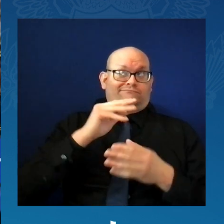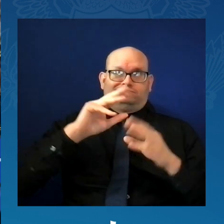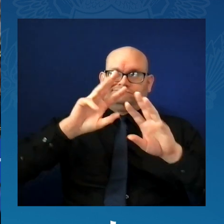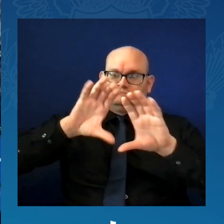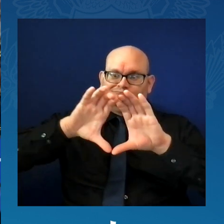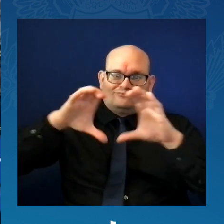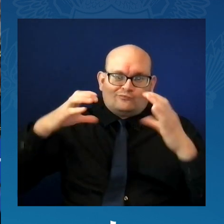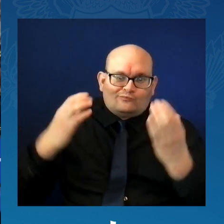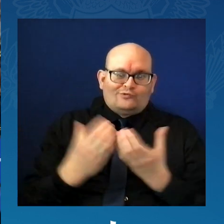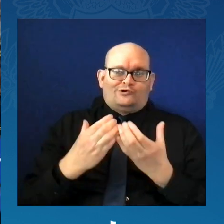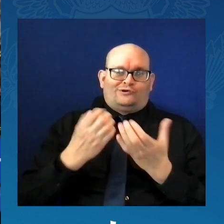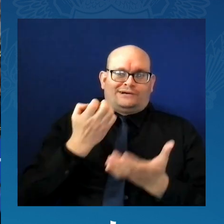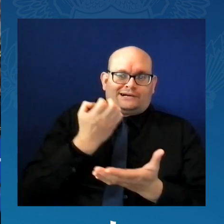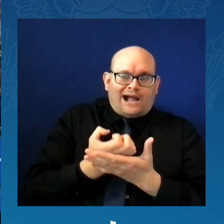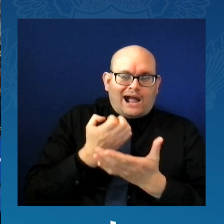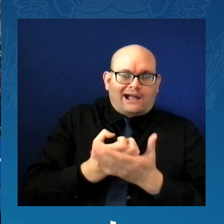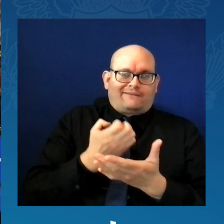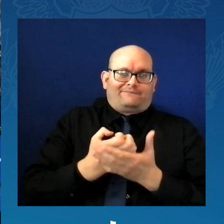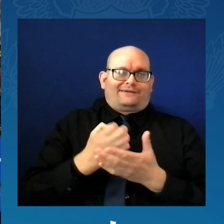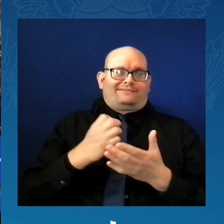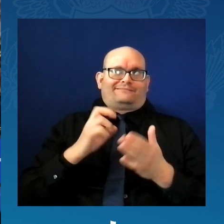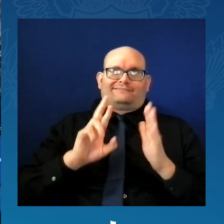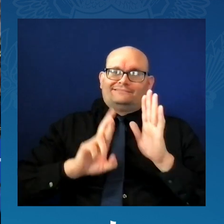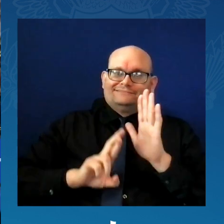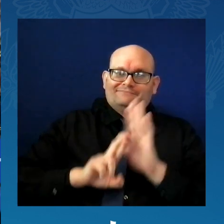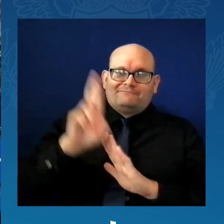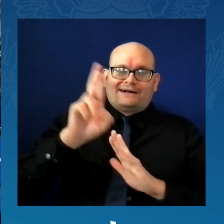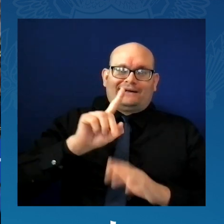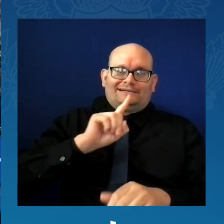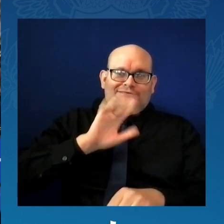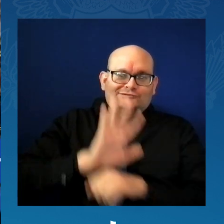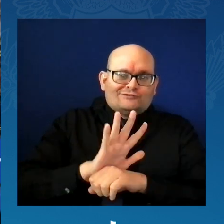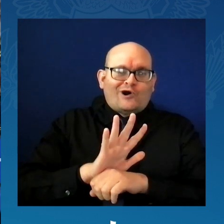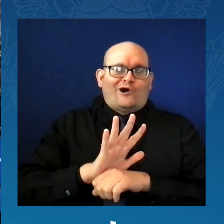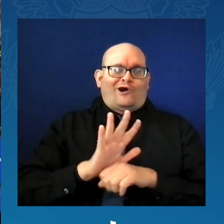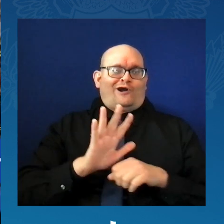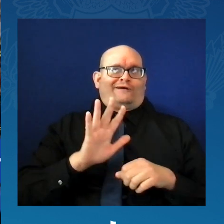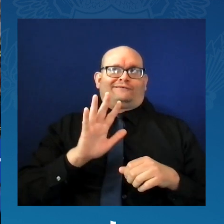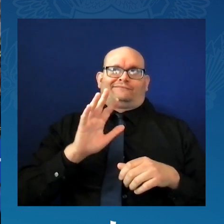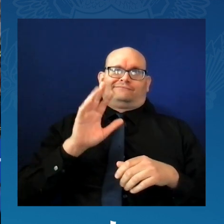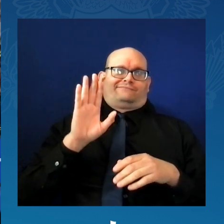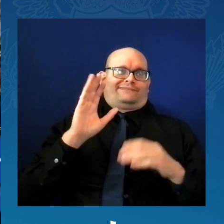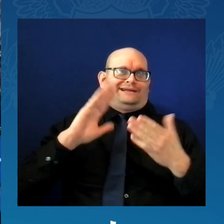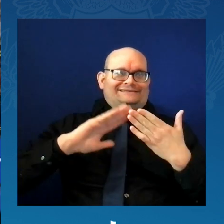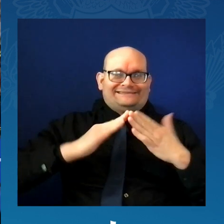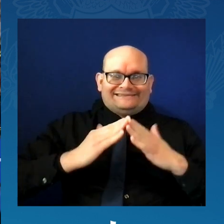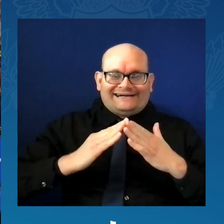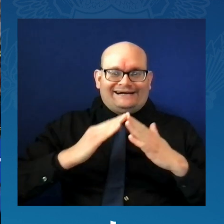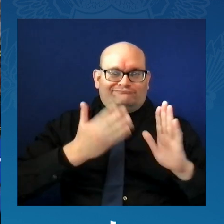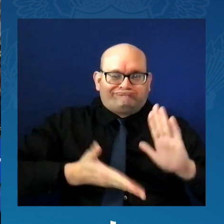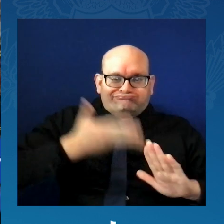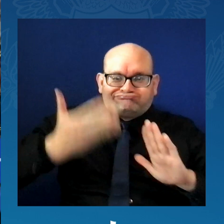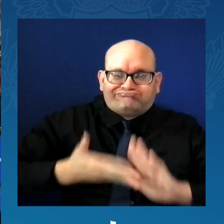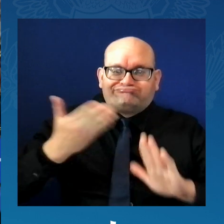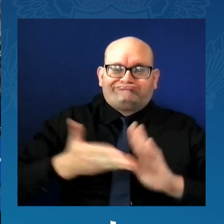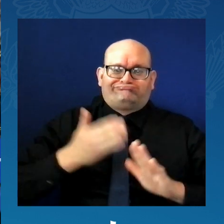We provide the financial certainty that allows companies to develop novel technologies and applications and encourages investors,